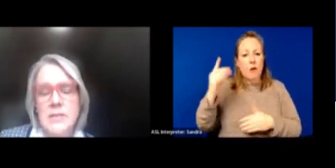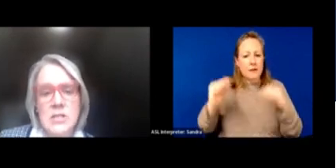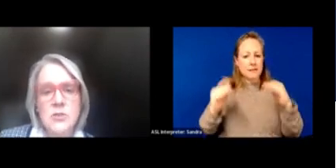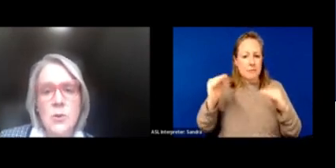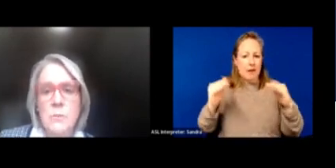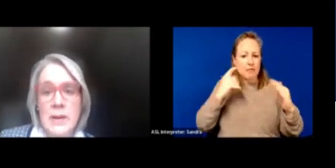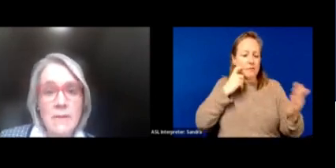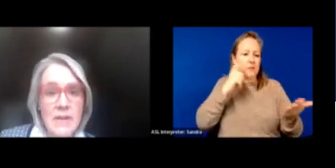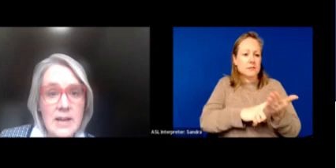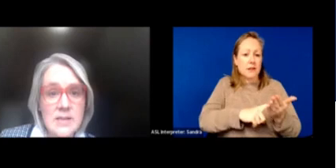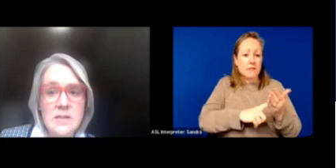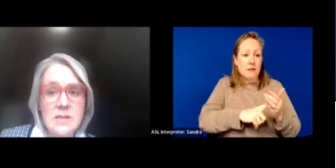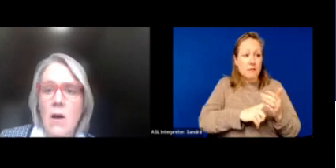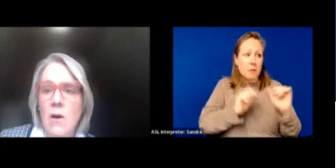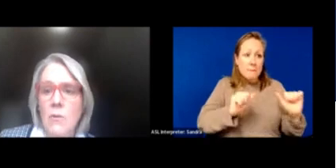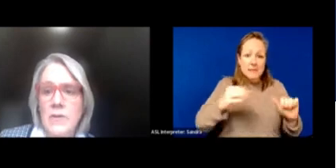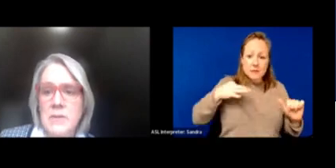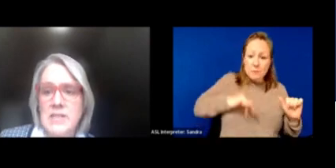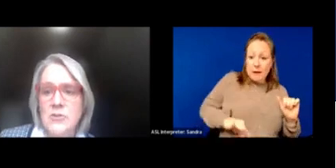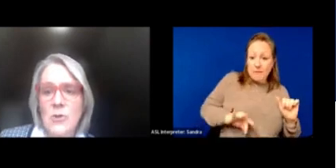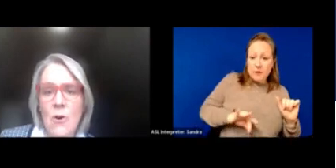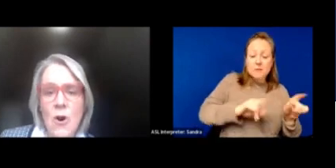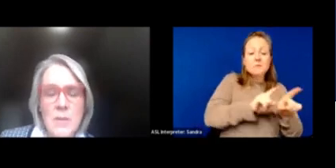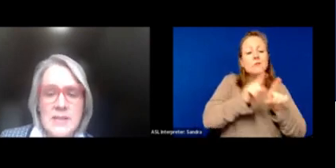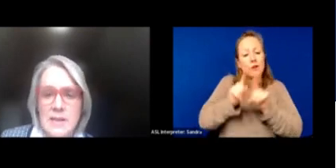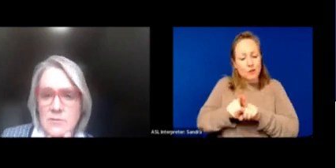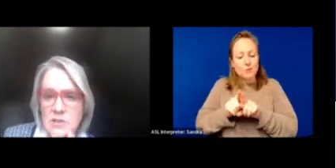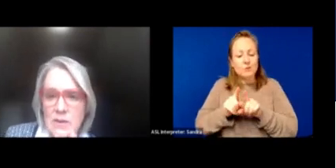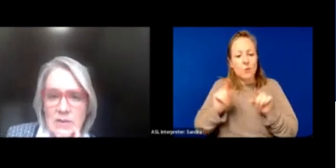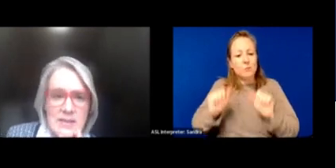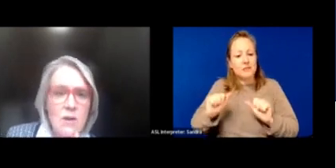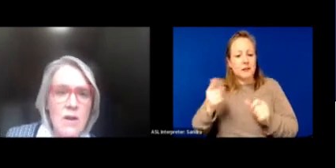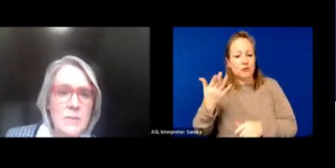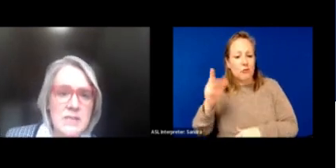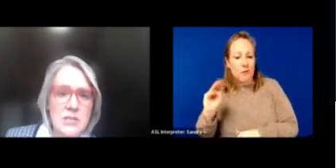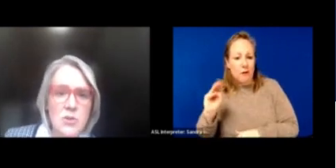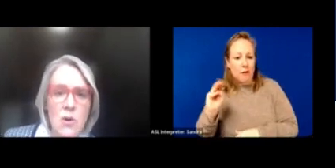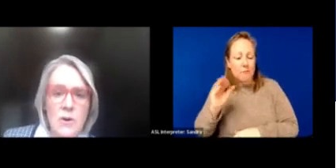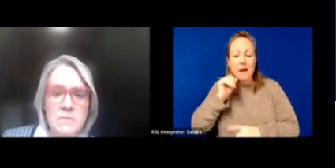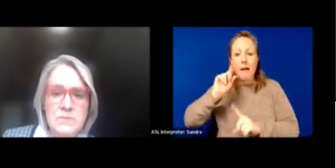potential benefits, along with a potential harm instead of just focusing on the potential harm.